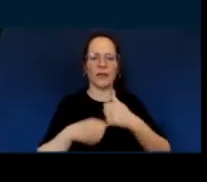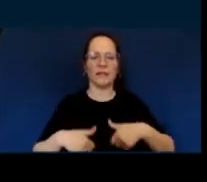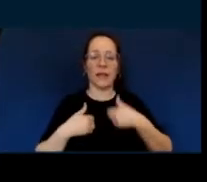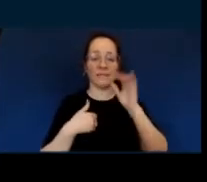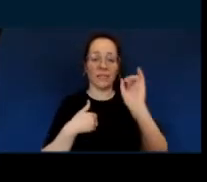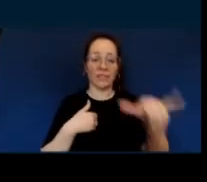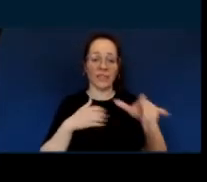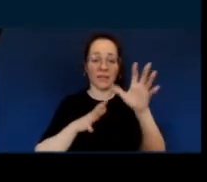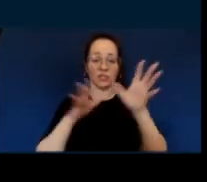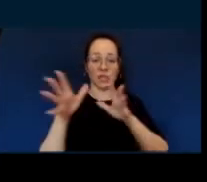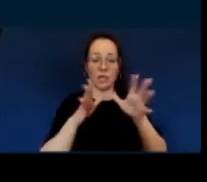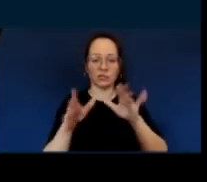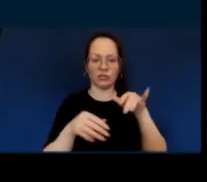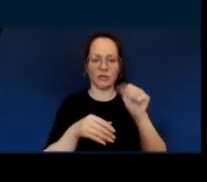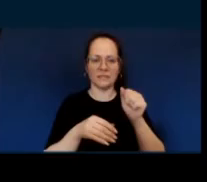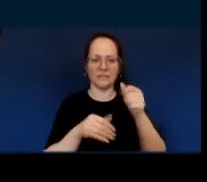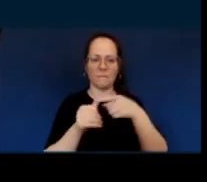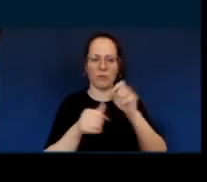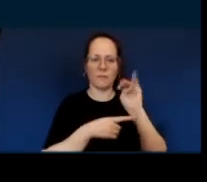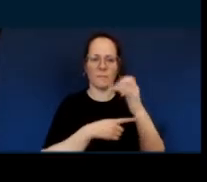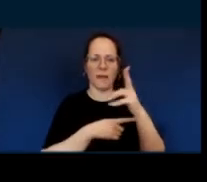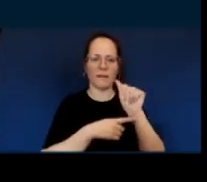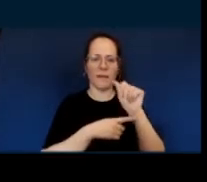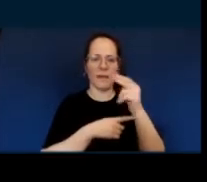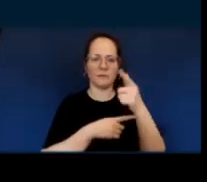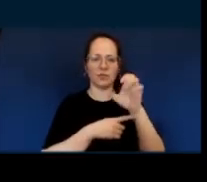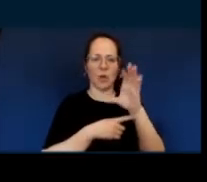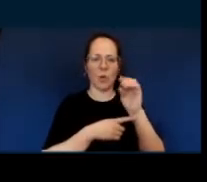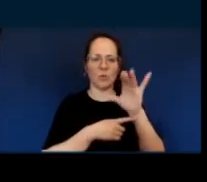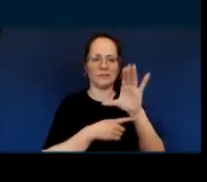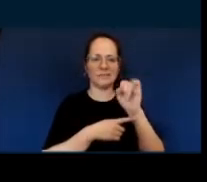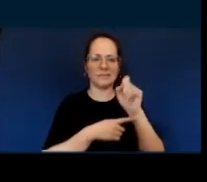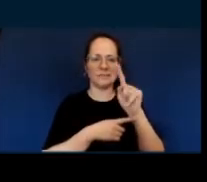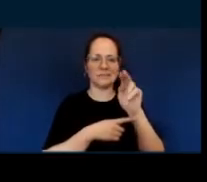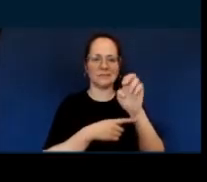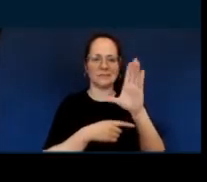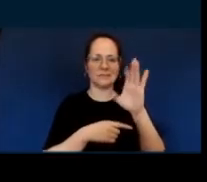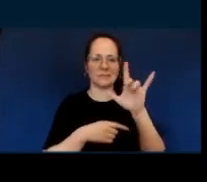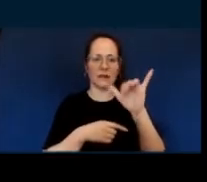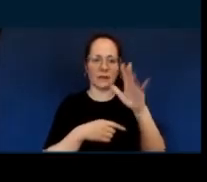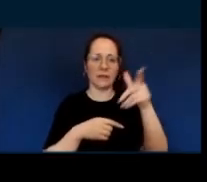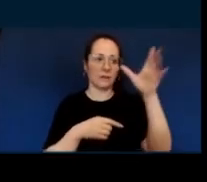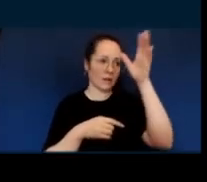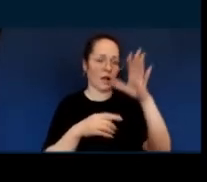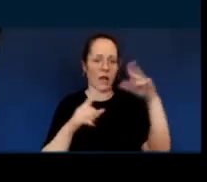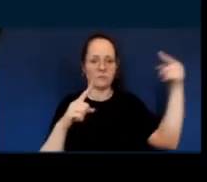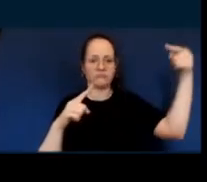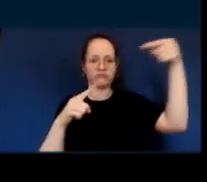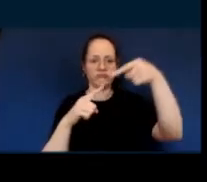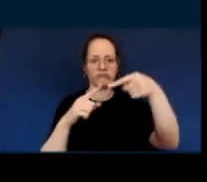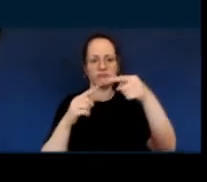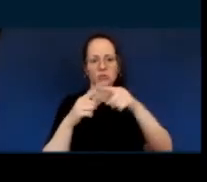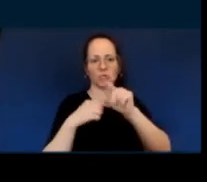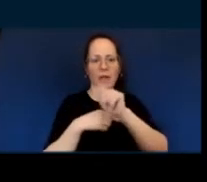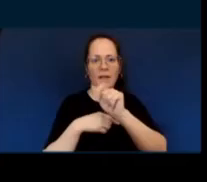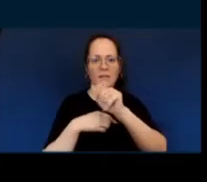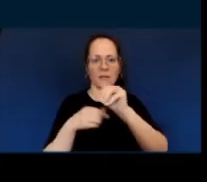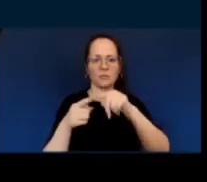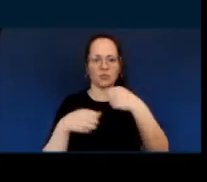FROM THE CYSTINE CEILING IN WHICH GOD TOUCHES THE OUTSTREECHED FINGER TO CREATE LIFE. THUS DRIVING HOME THE MESSAGE